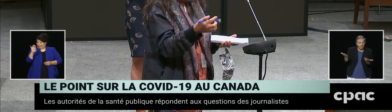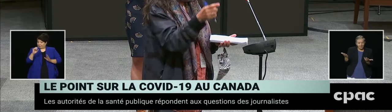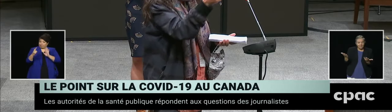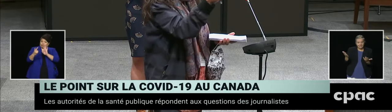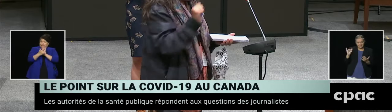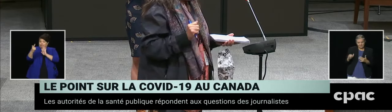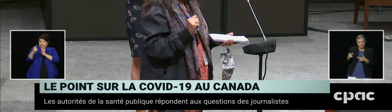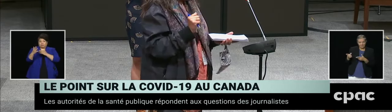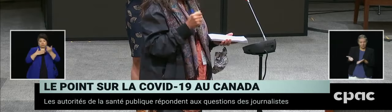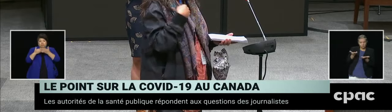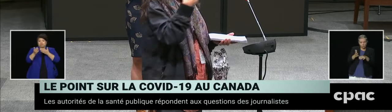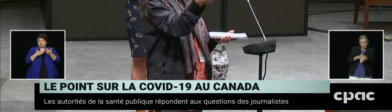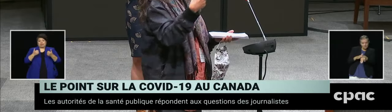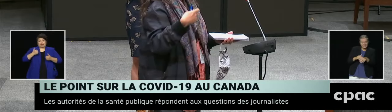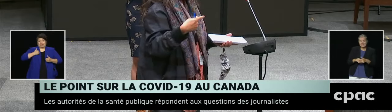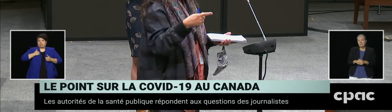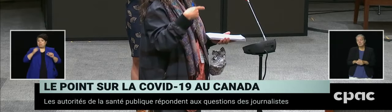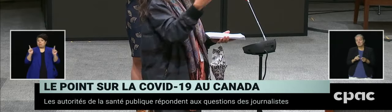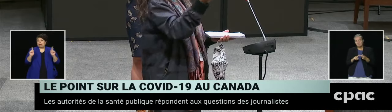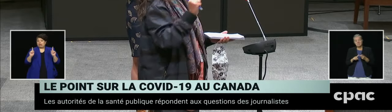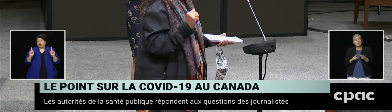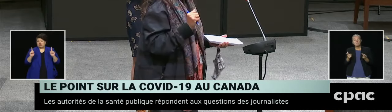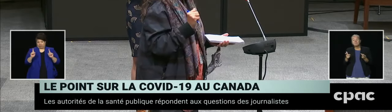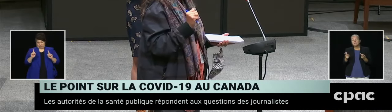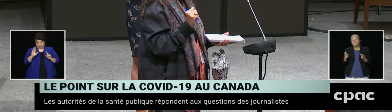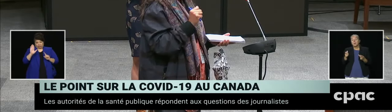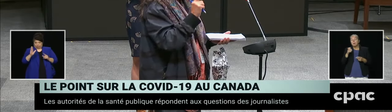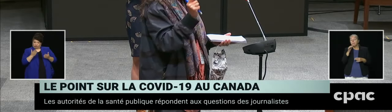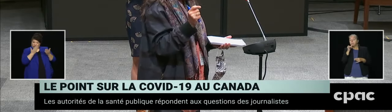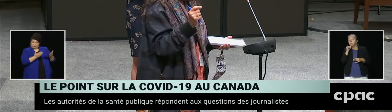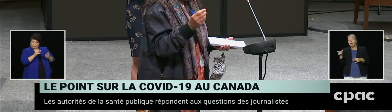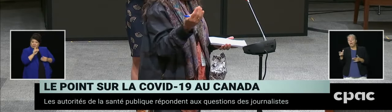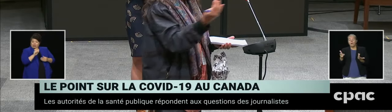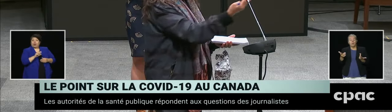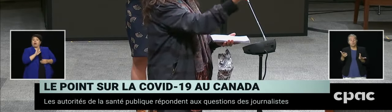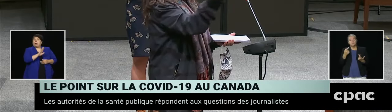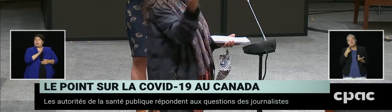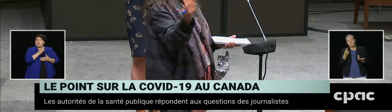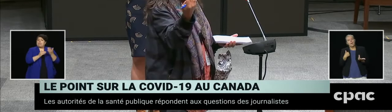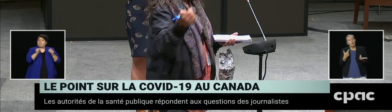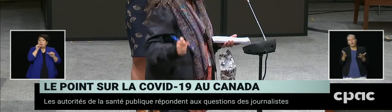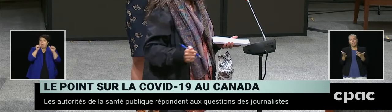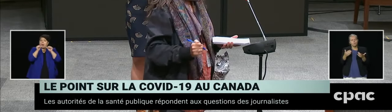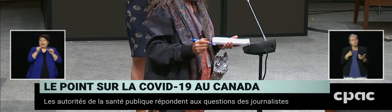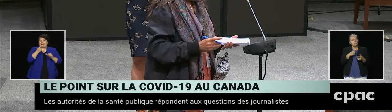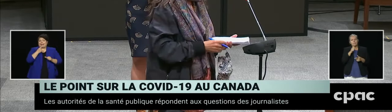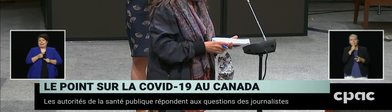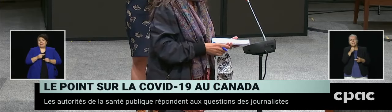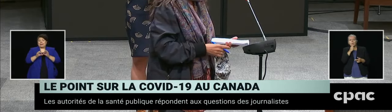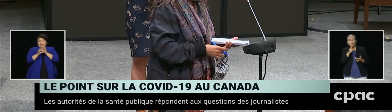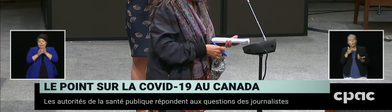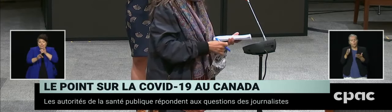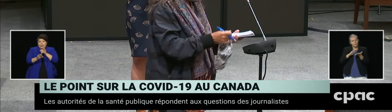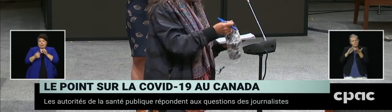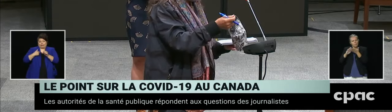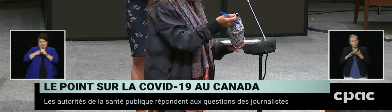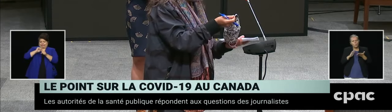CANADA? COULD THAT BE YOUR ADVICE? AND WHAT DO YOU SAY TO PEOPLE -- TO THE BARS THAT SAY, HEY, YOU